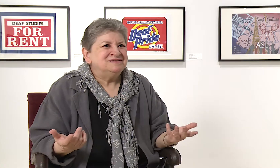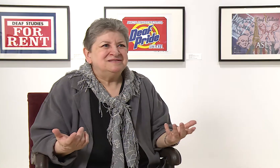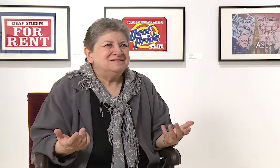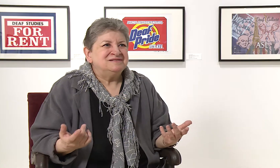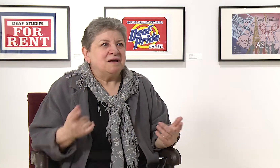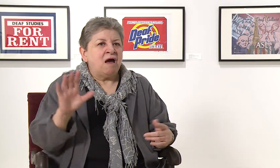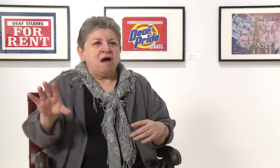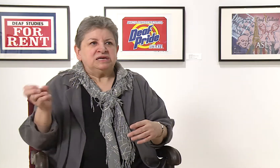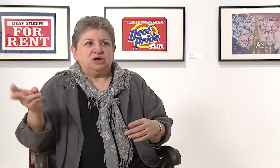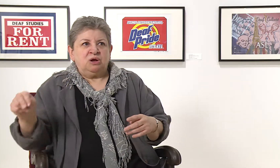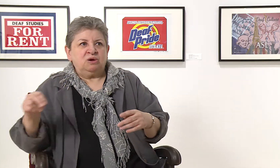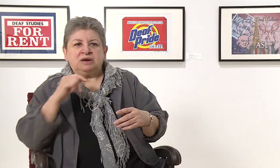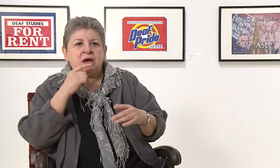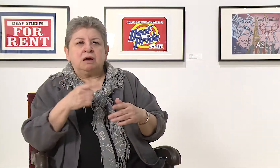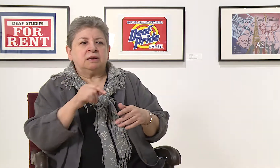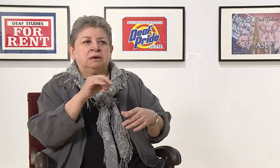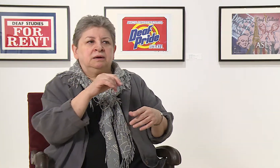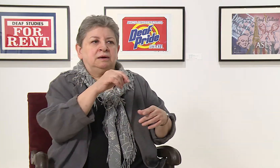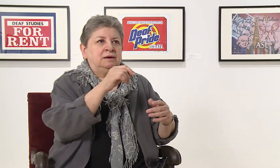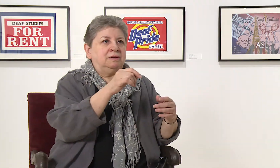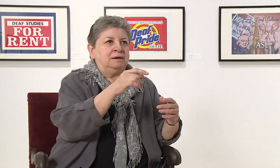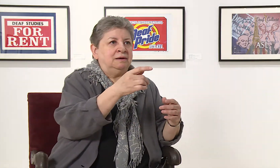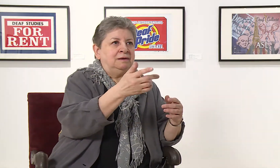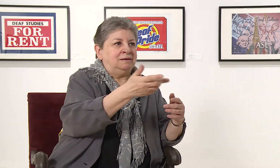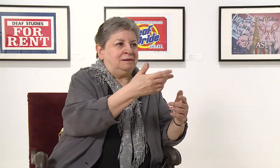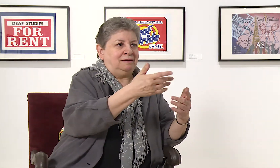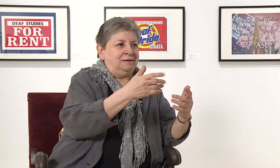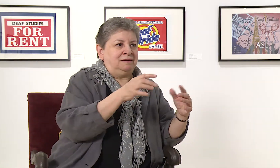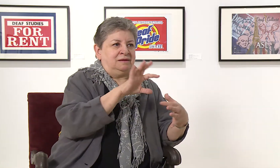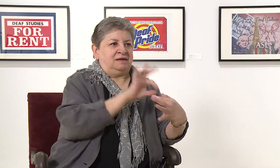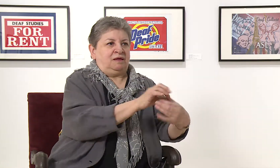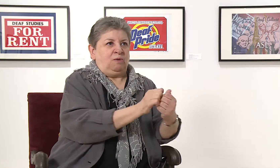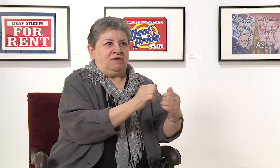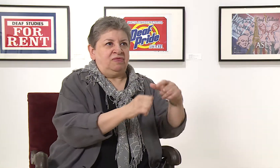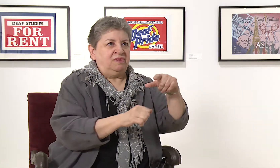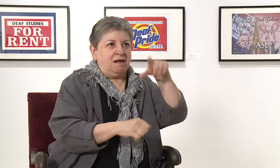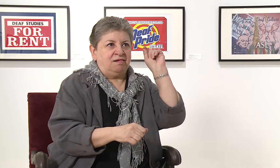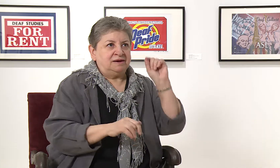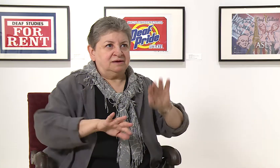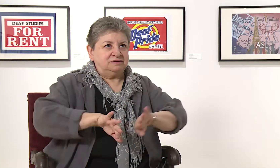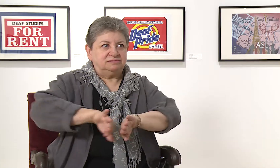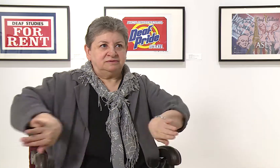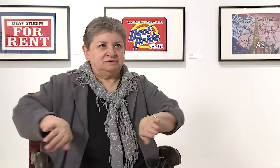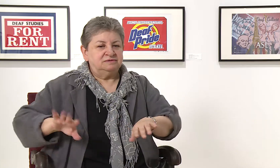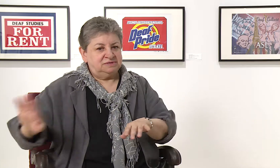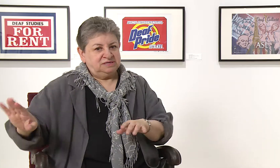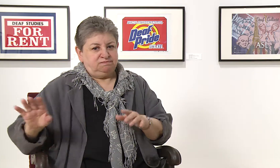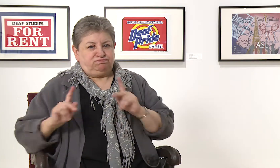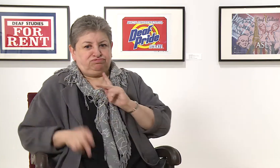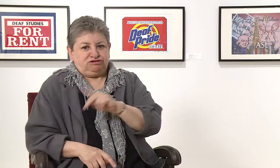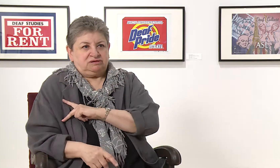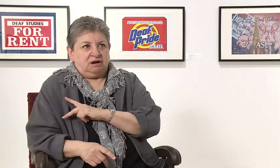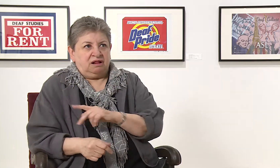He was truly part of our community, but he didn't create art about the Deaf experience through Gallaudet.